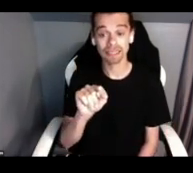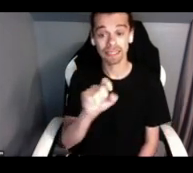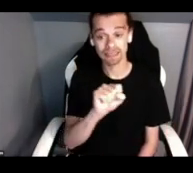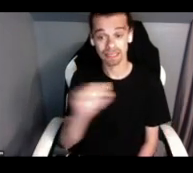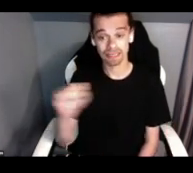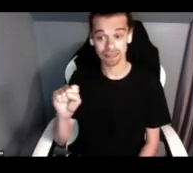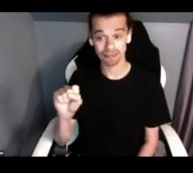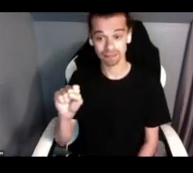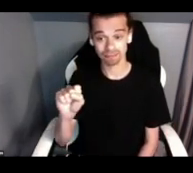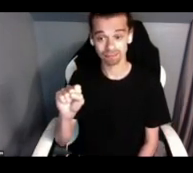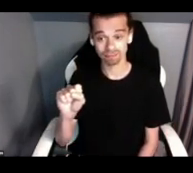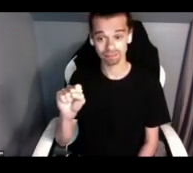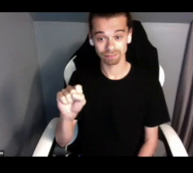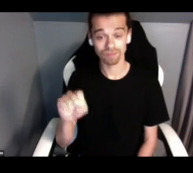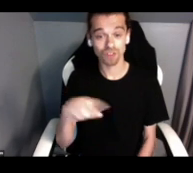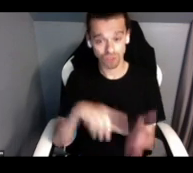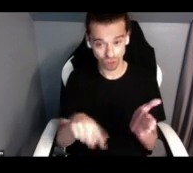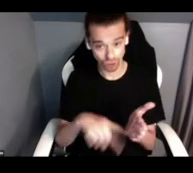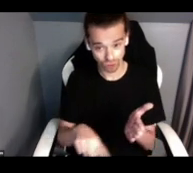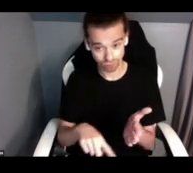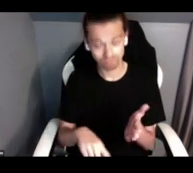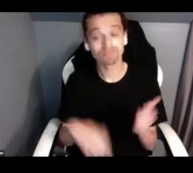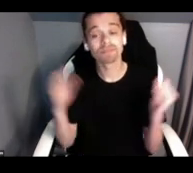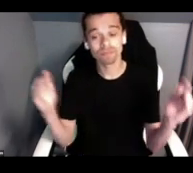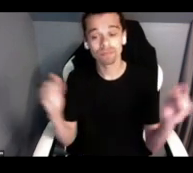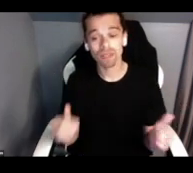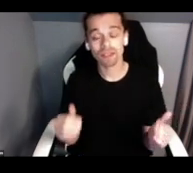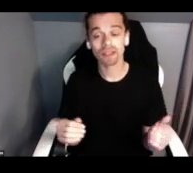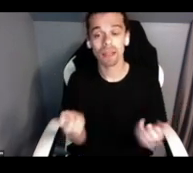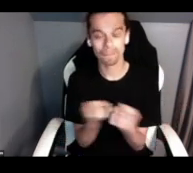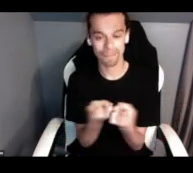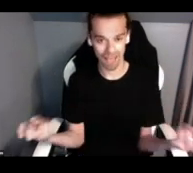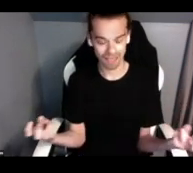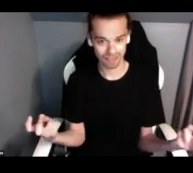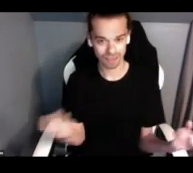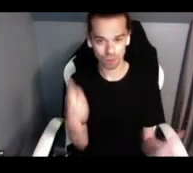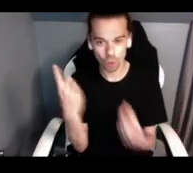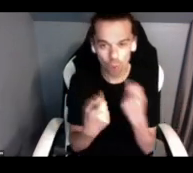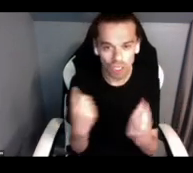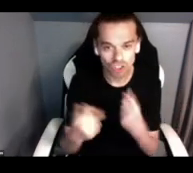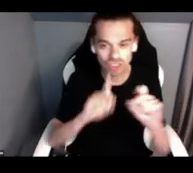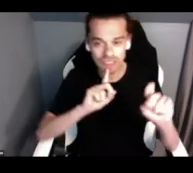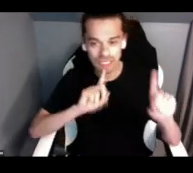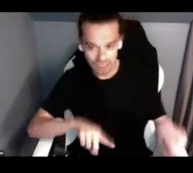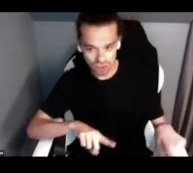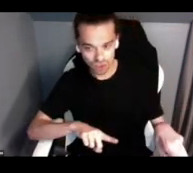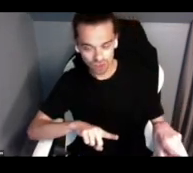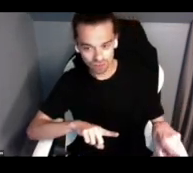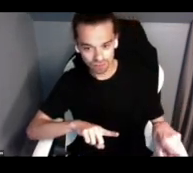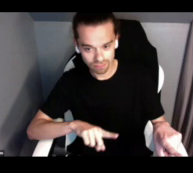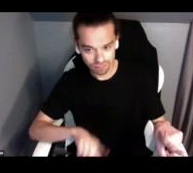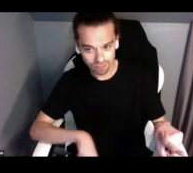We will then move into our panelists and our Q and A A in which we're hoping